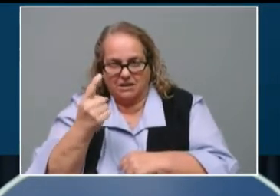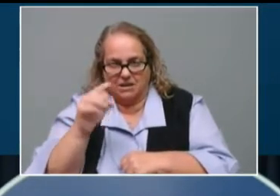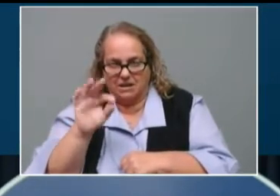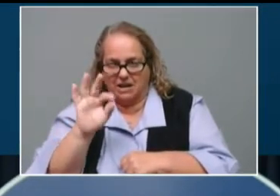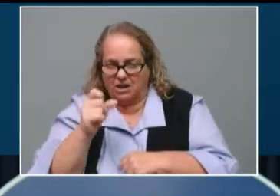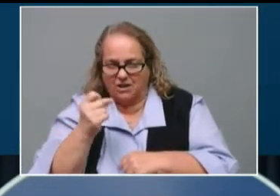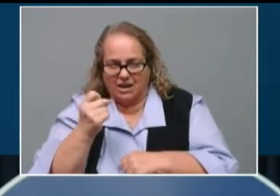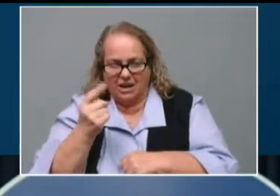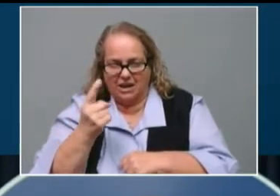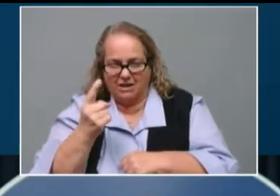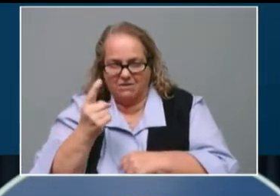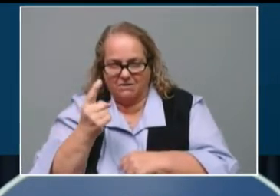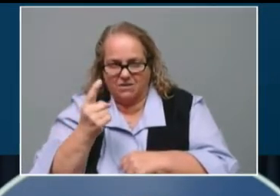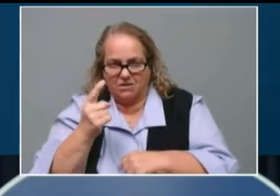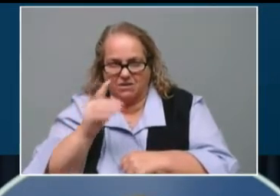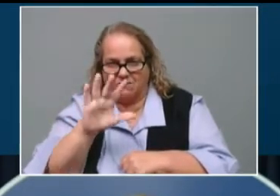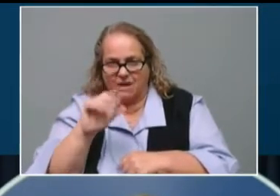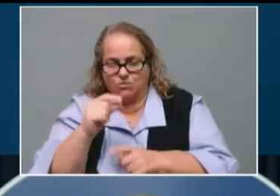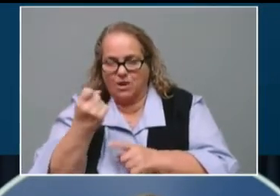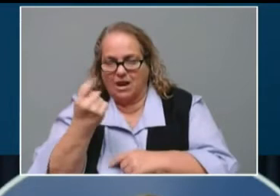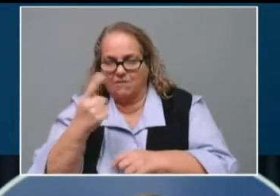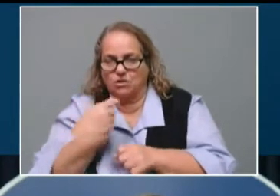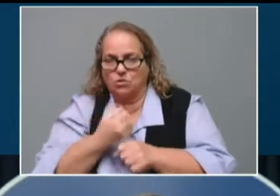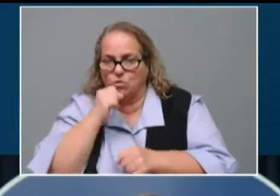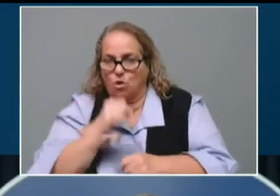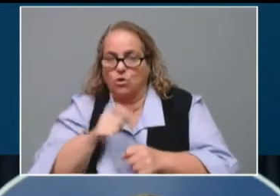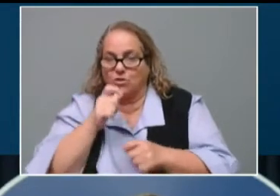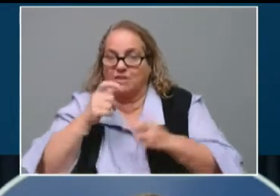5-11 year olds that have already gotten the vaccine, that number is gonna go